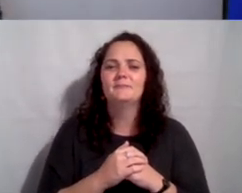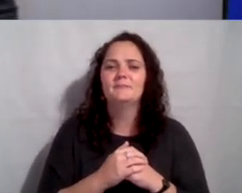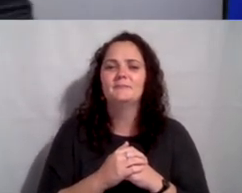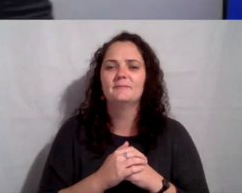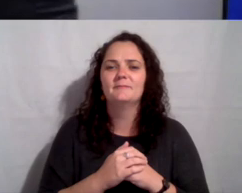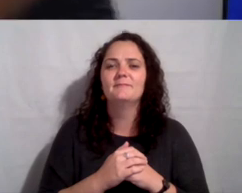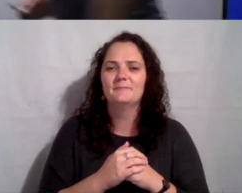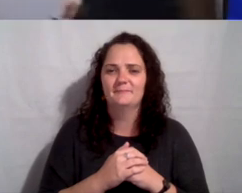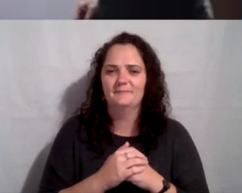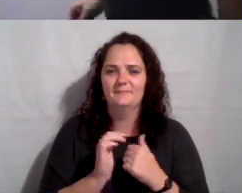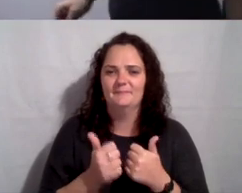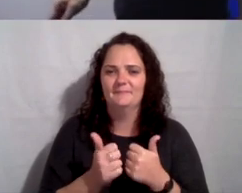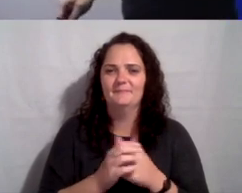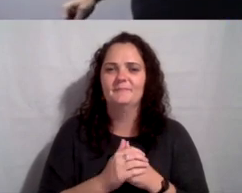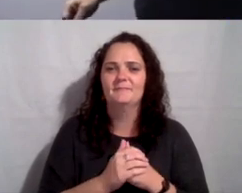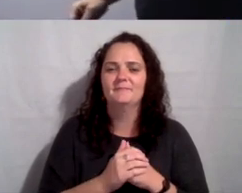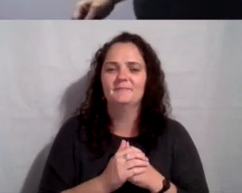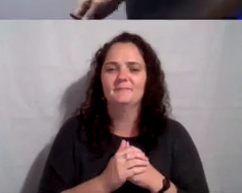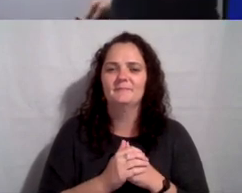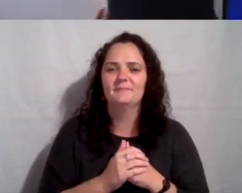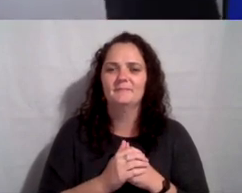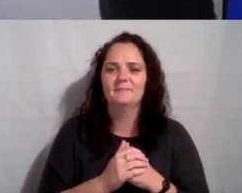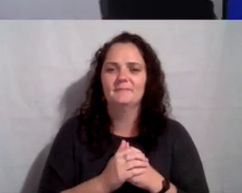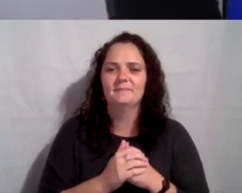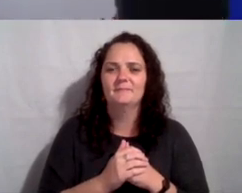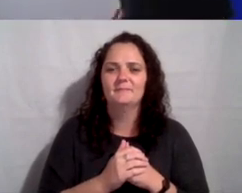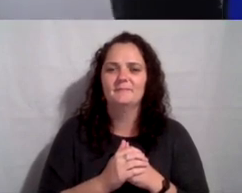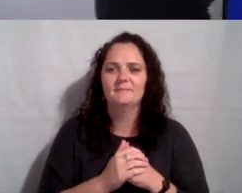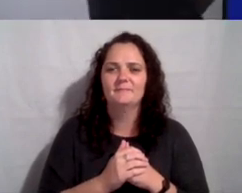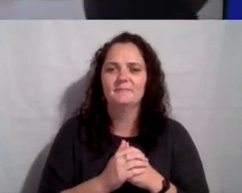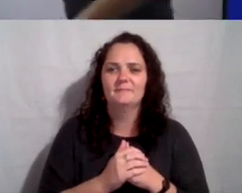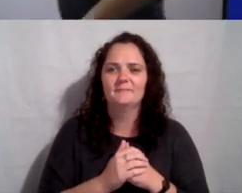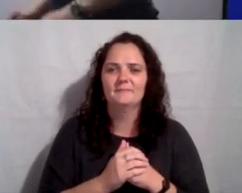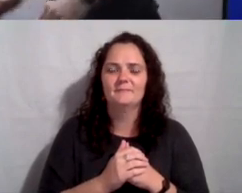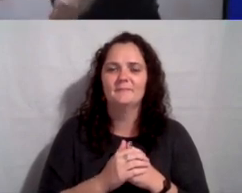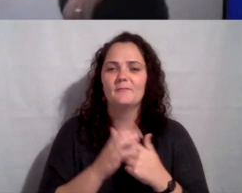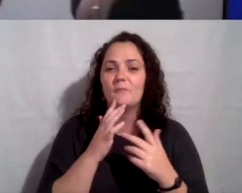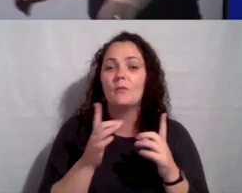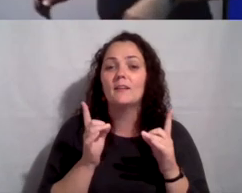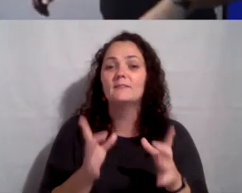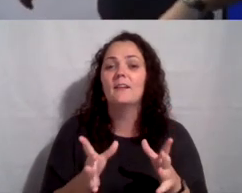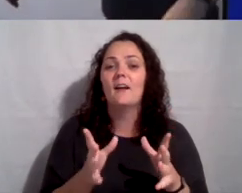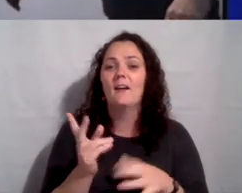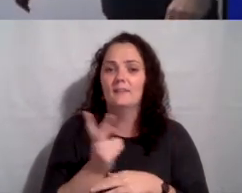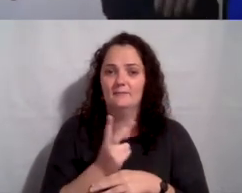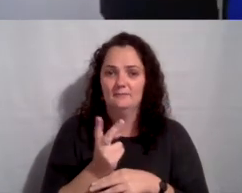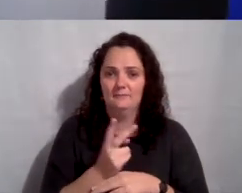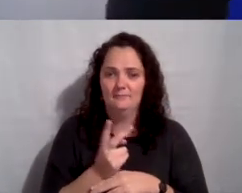You've got the axe handle good alright okay So they're going to start with a fairly